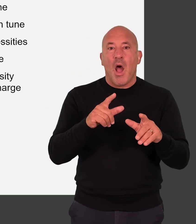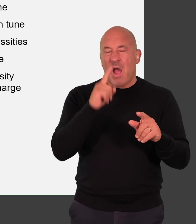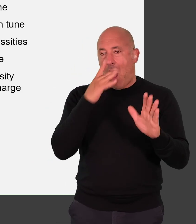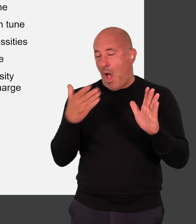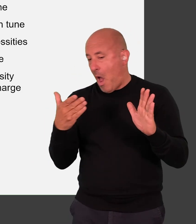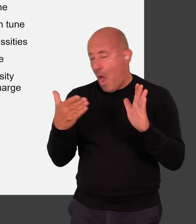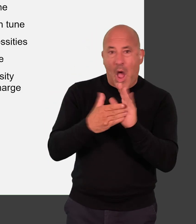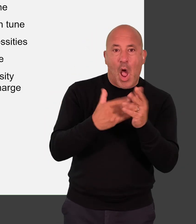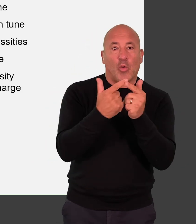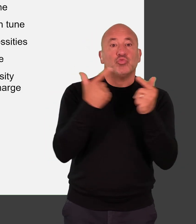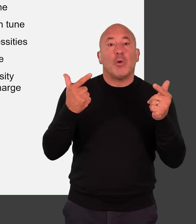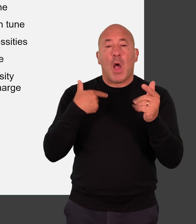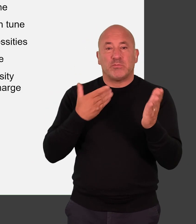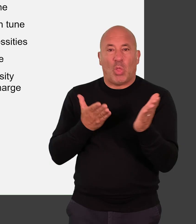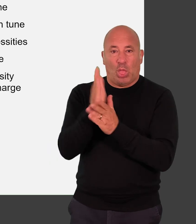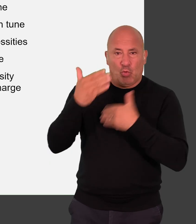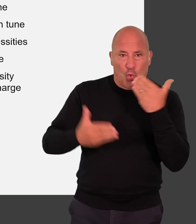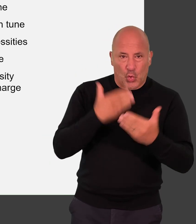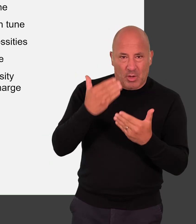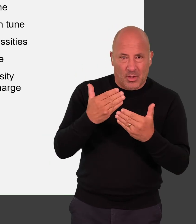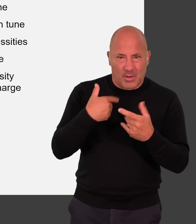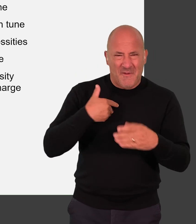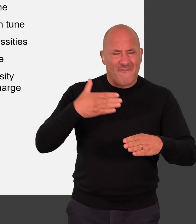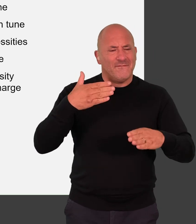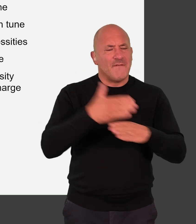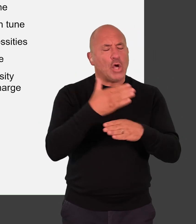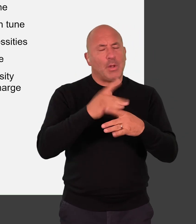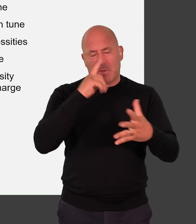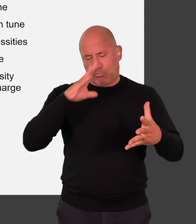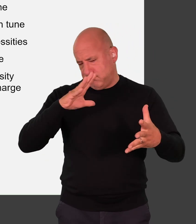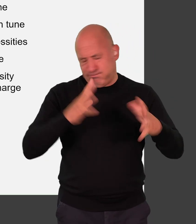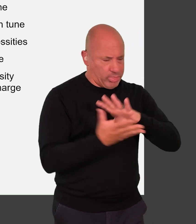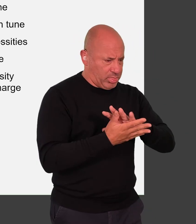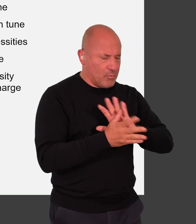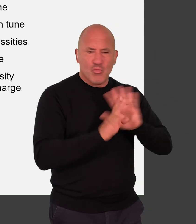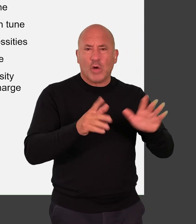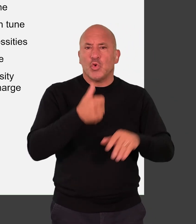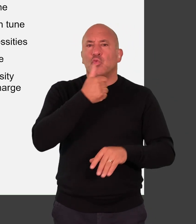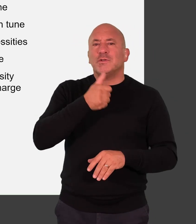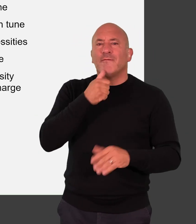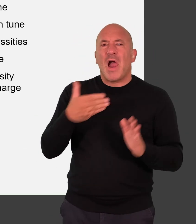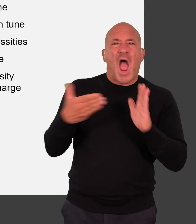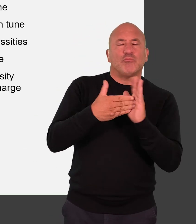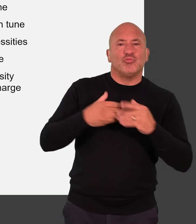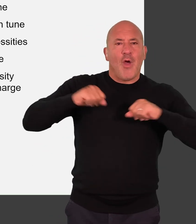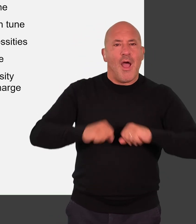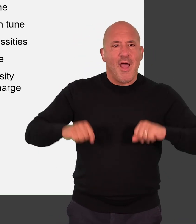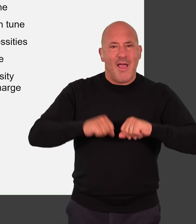But it can also overemphasise what’s experienced and disrupt functioning instead of being useful.